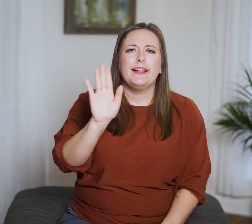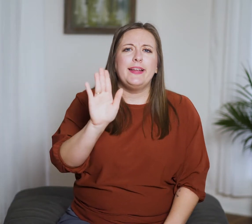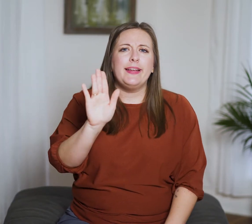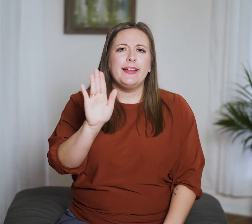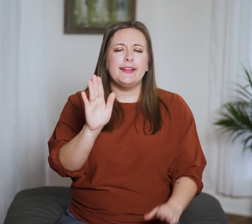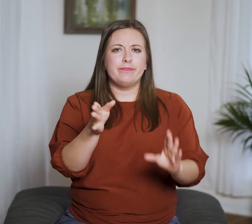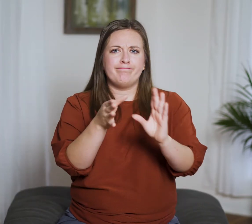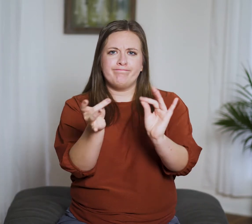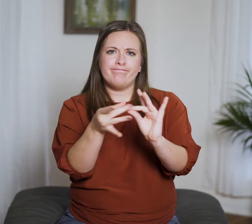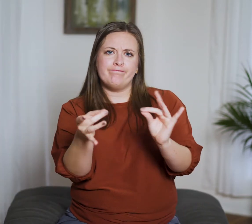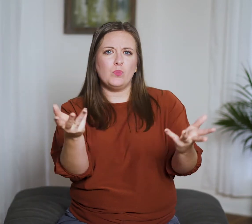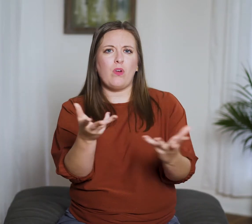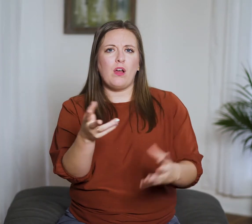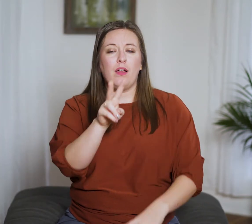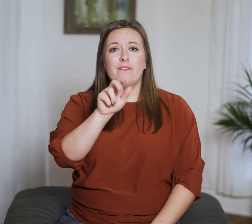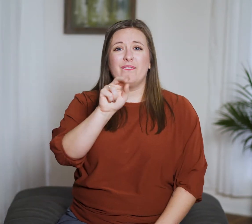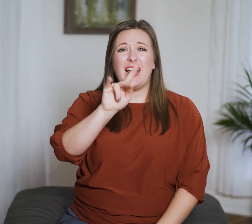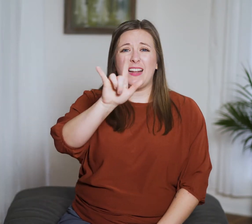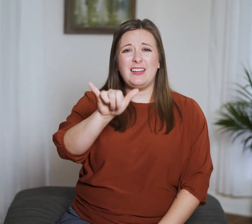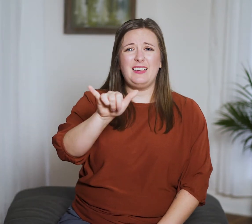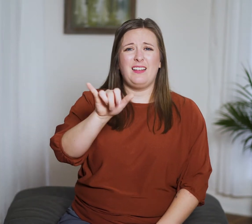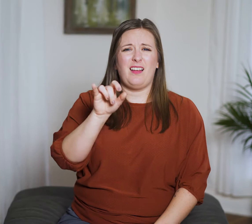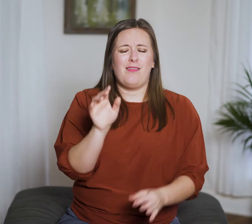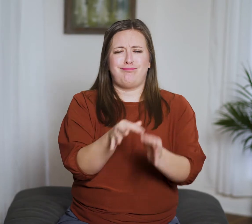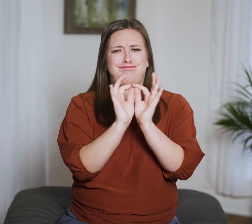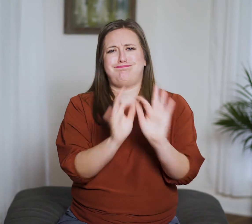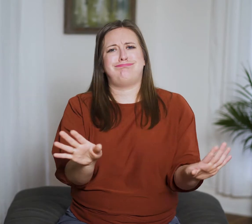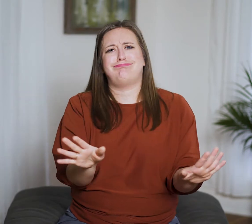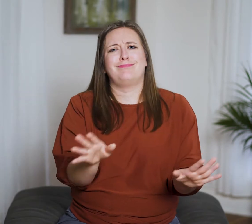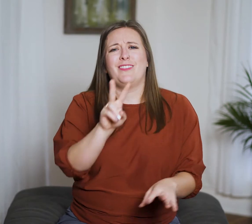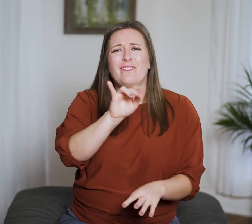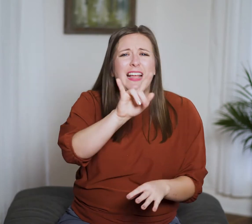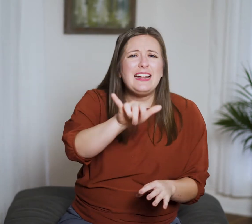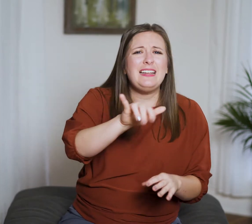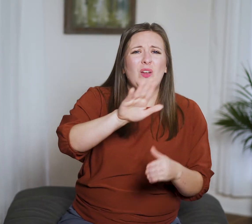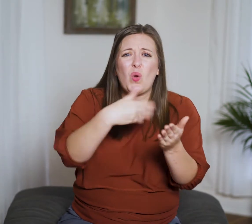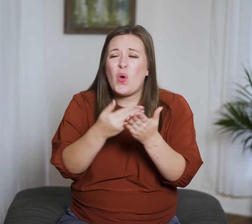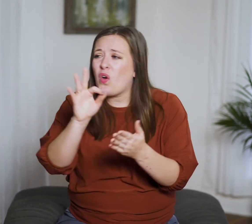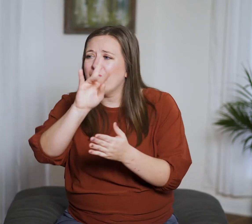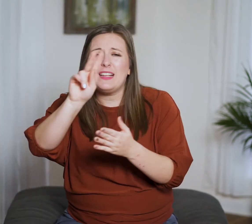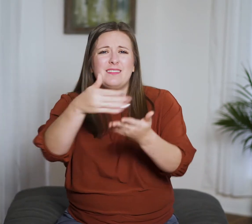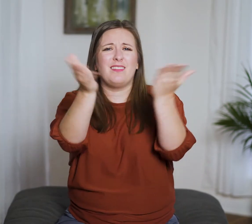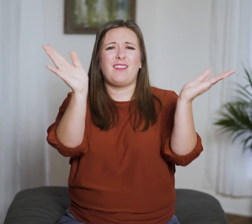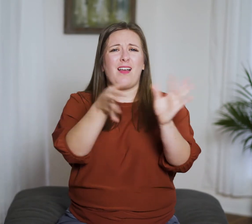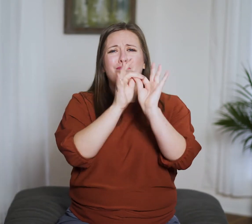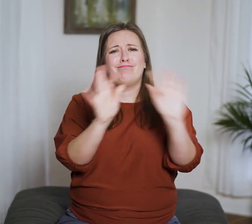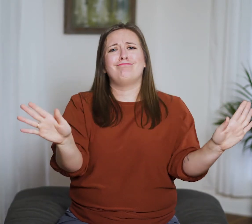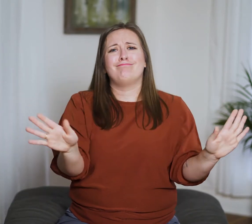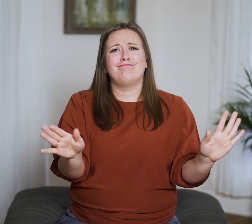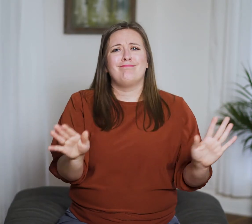He states his thesis up front: “Vanity of vanities, all is vanity.”